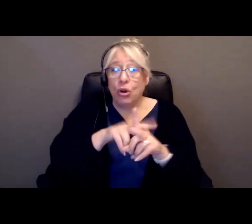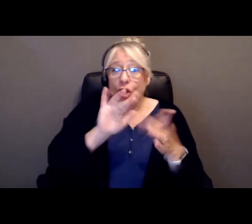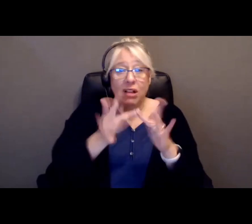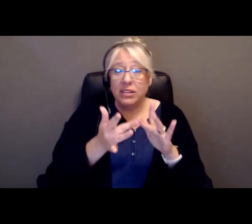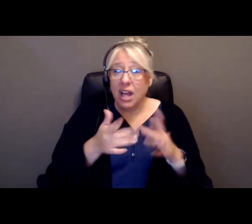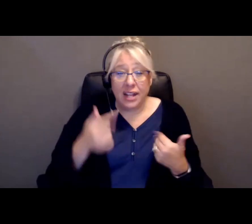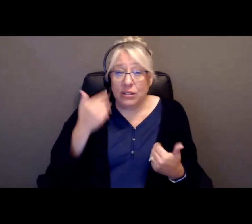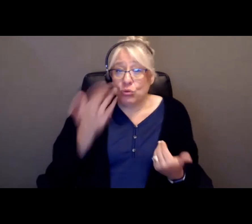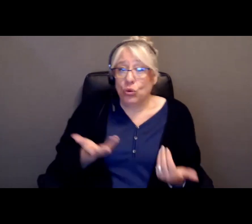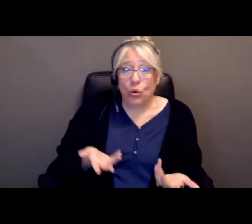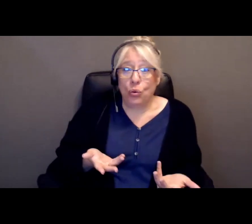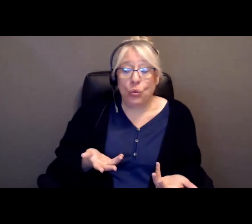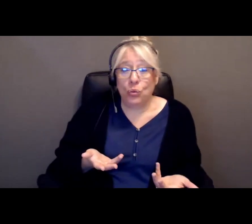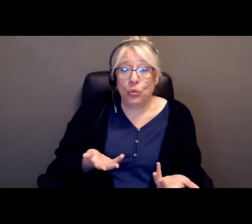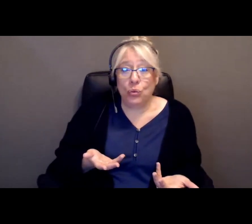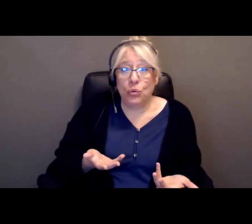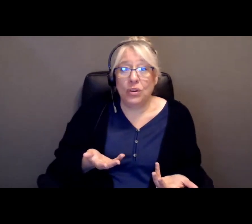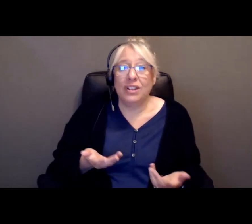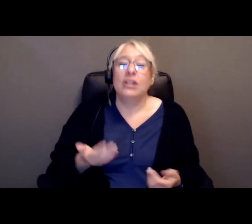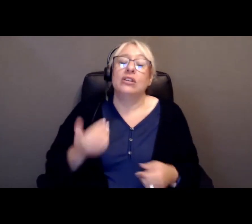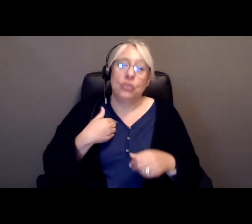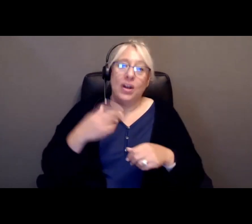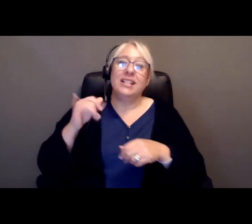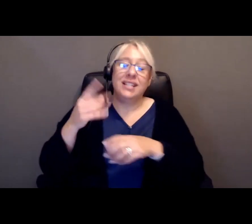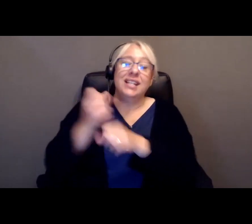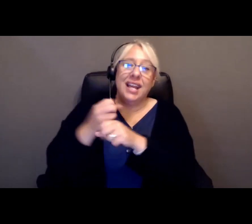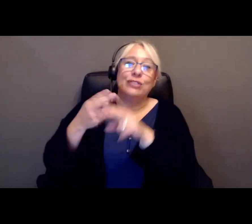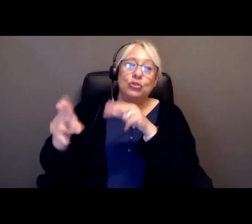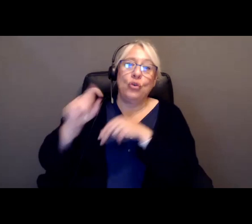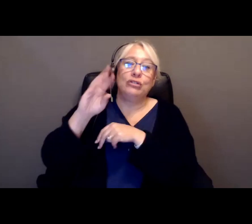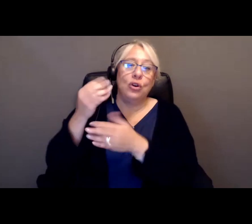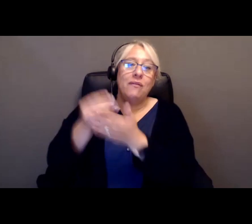So, I was able to get some short-term funding through the Ministry of Health, and we literally